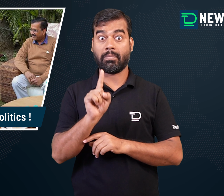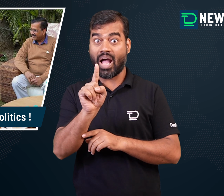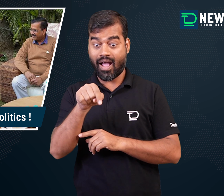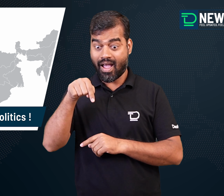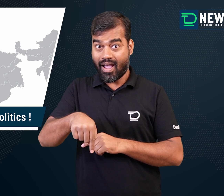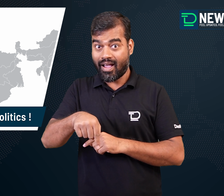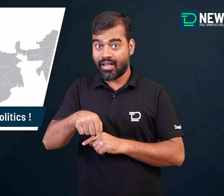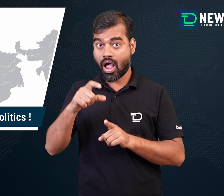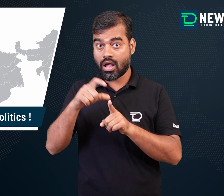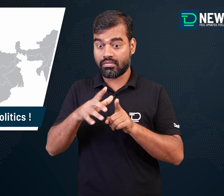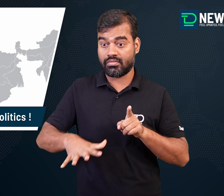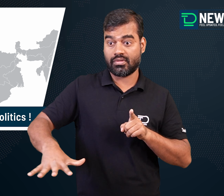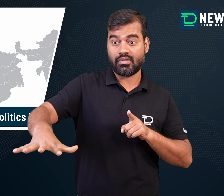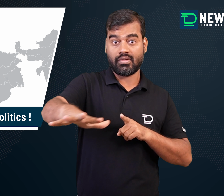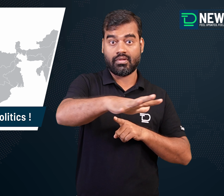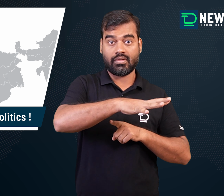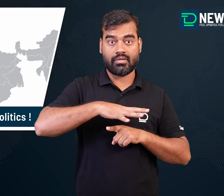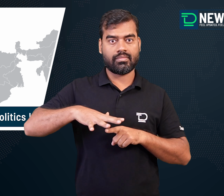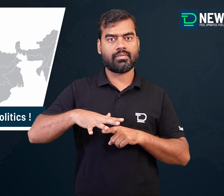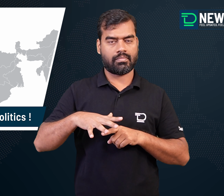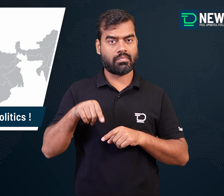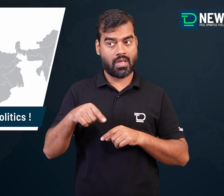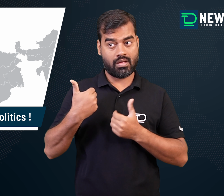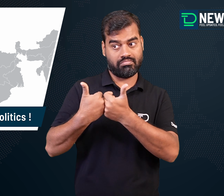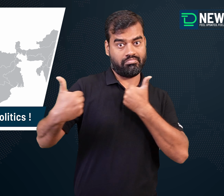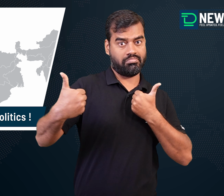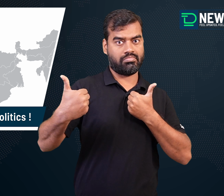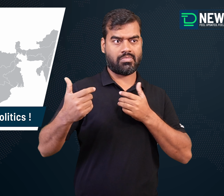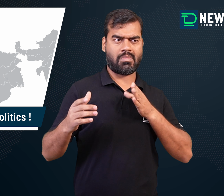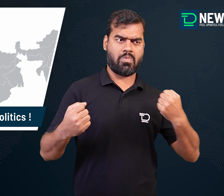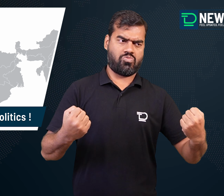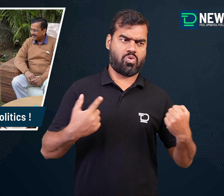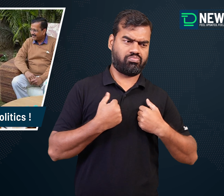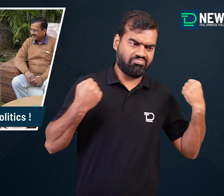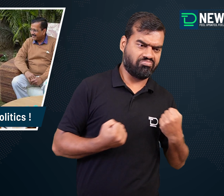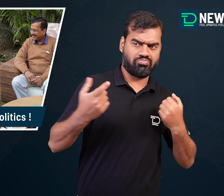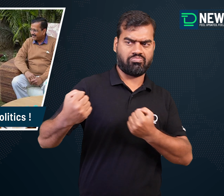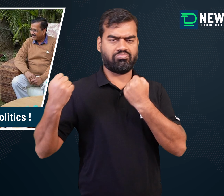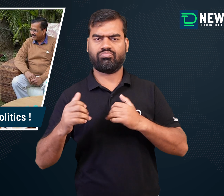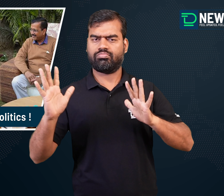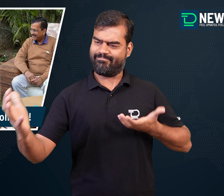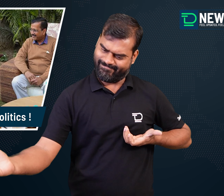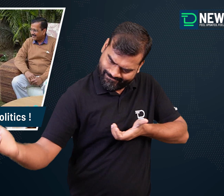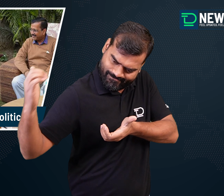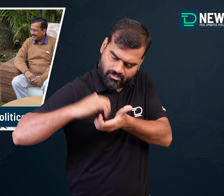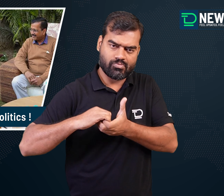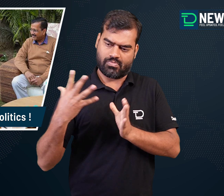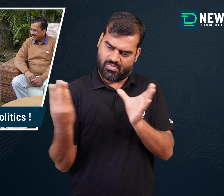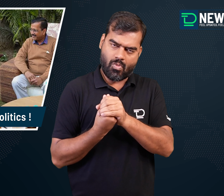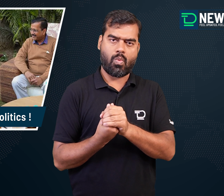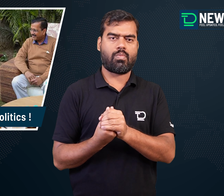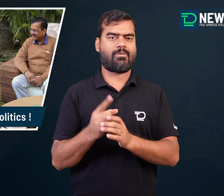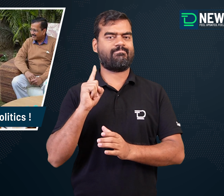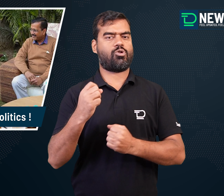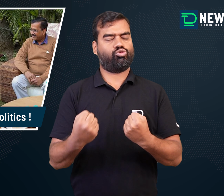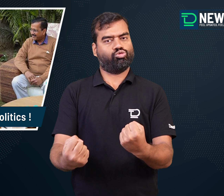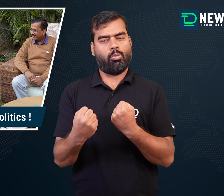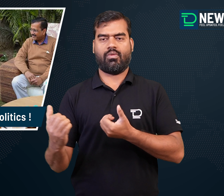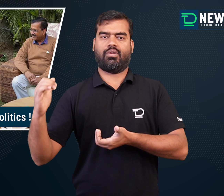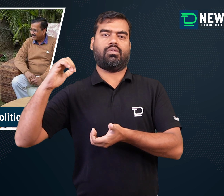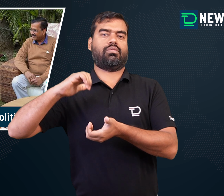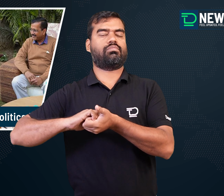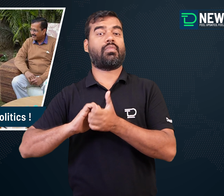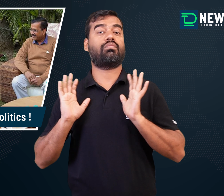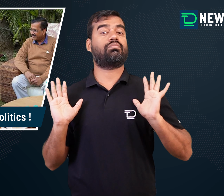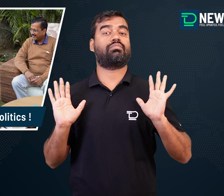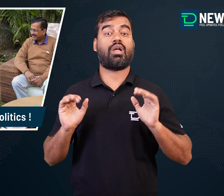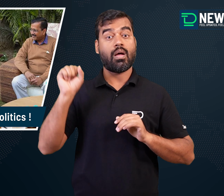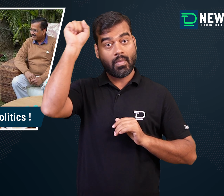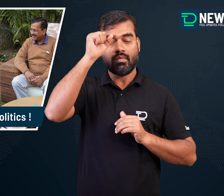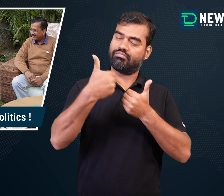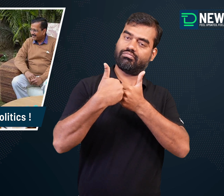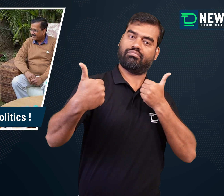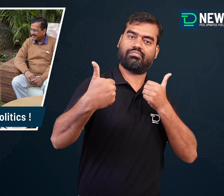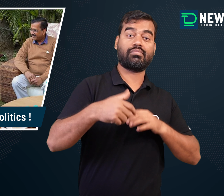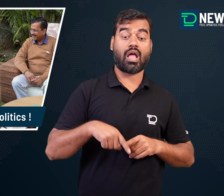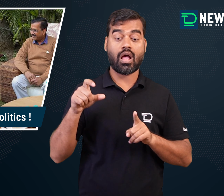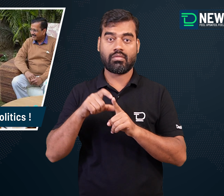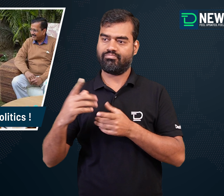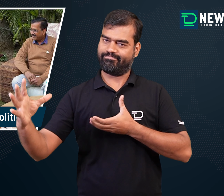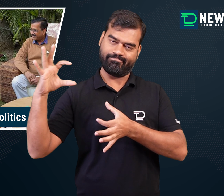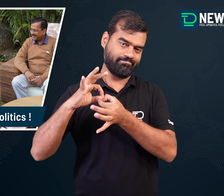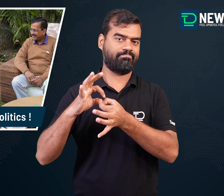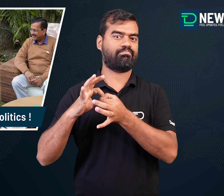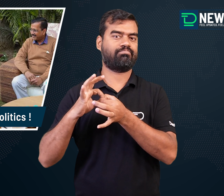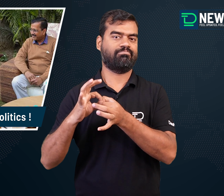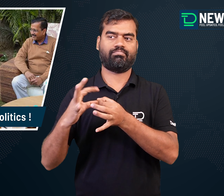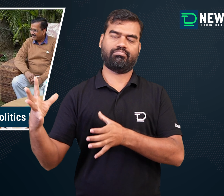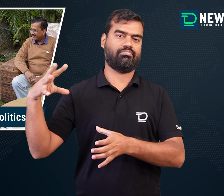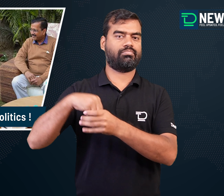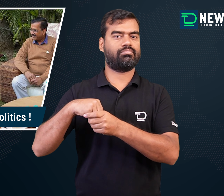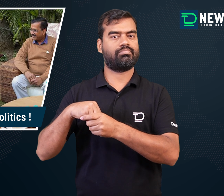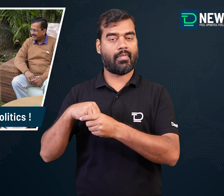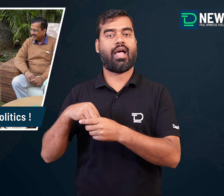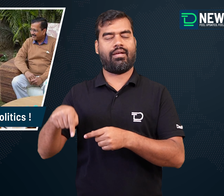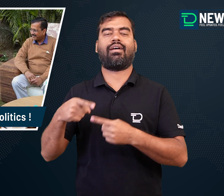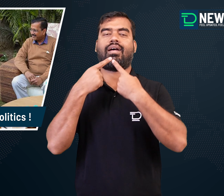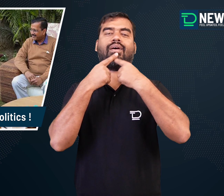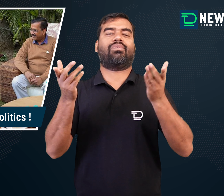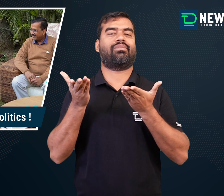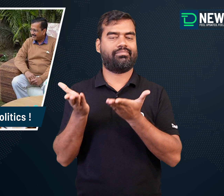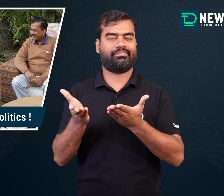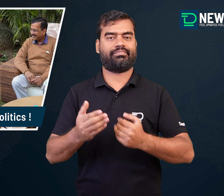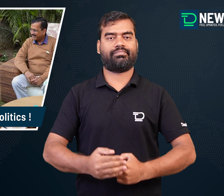whereas in Delhi both are jointly contesting the election.